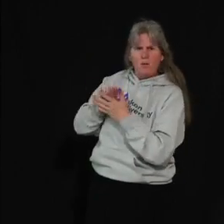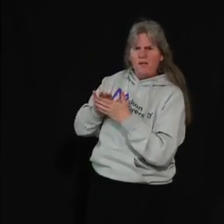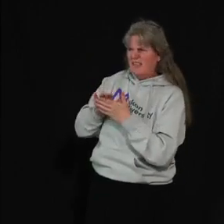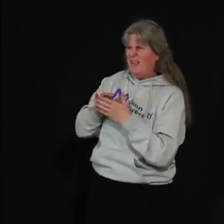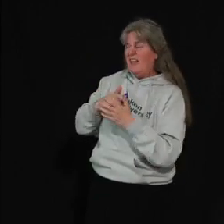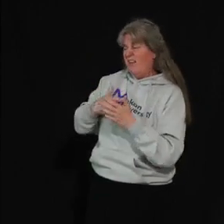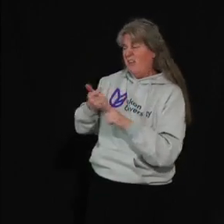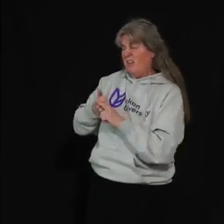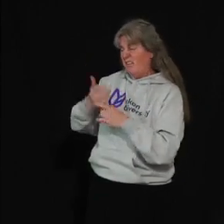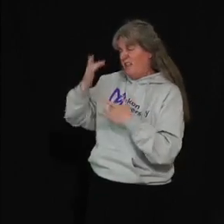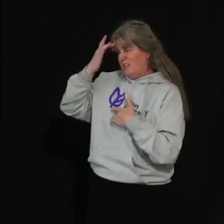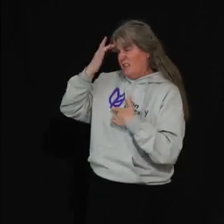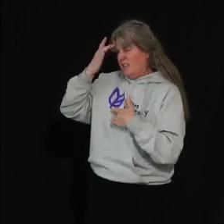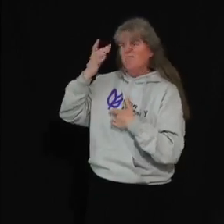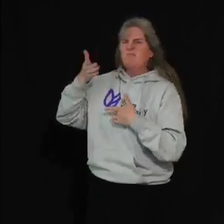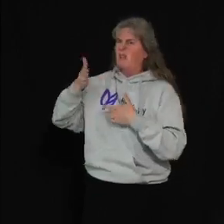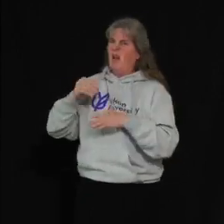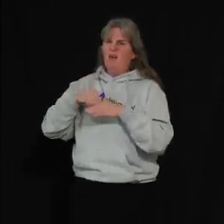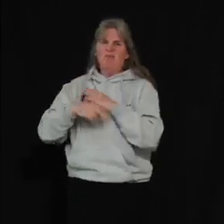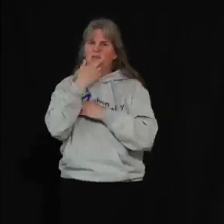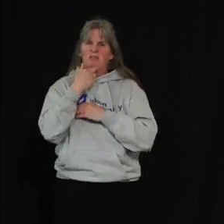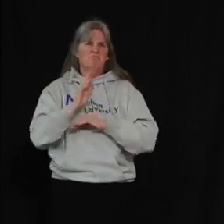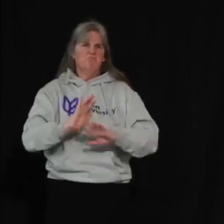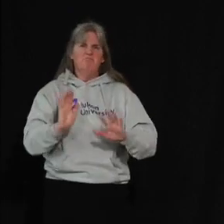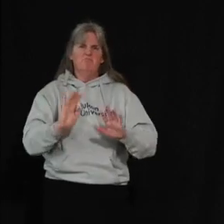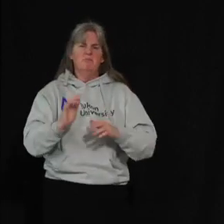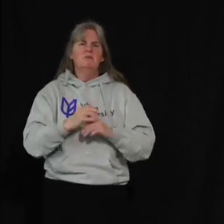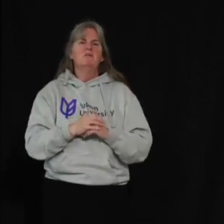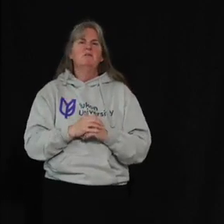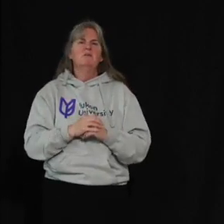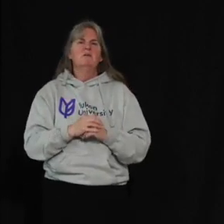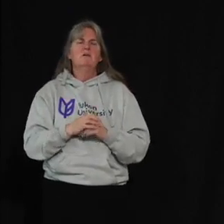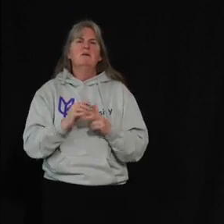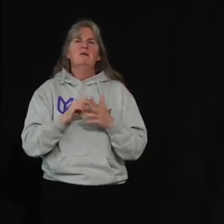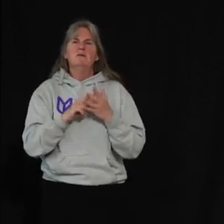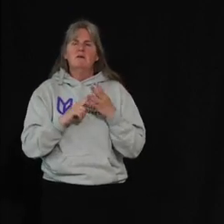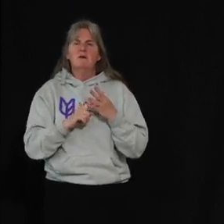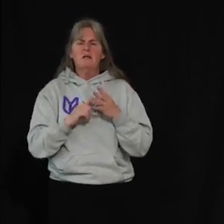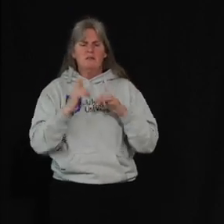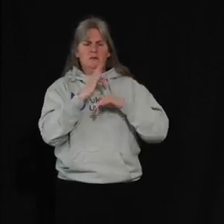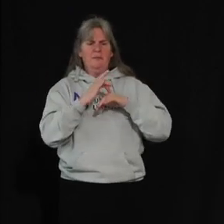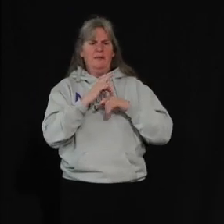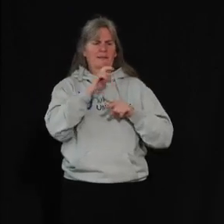course will be asked not to come in.